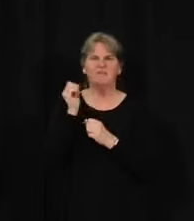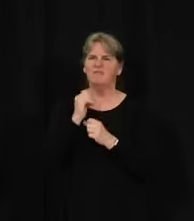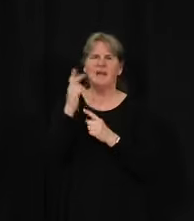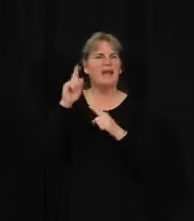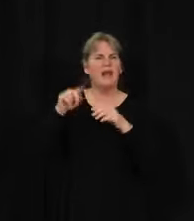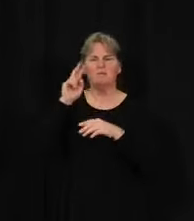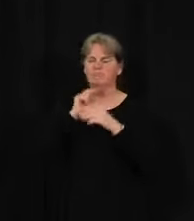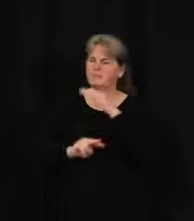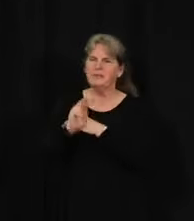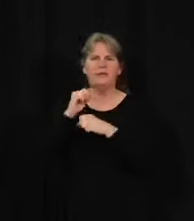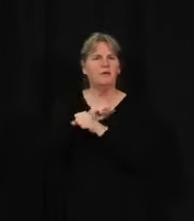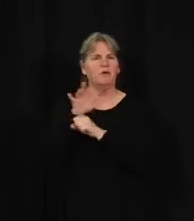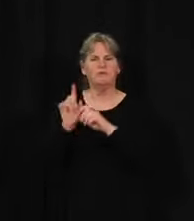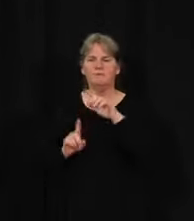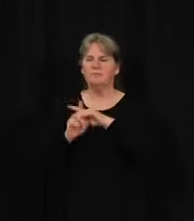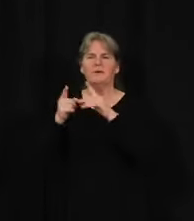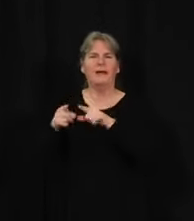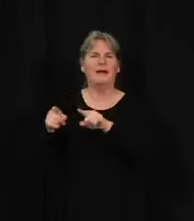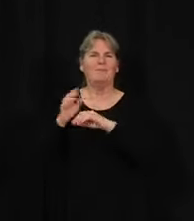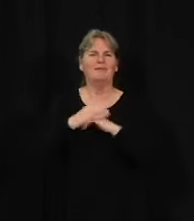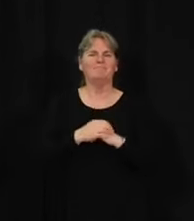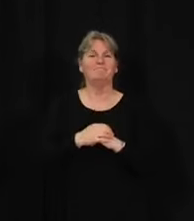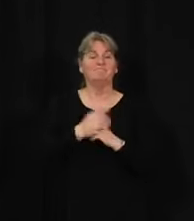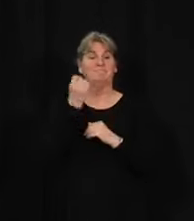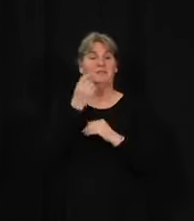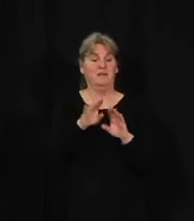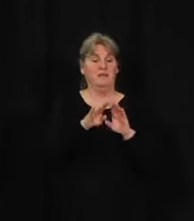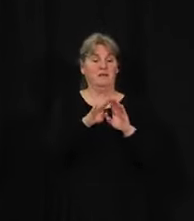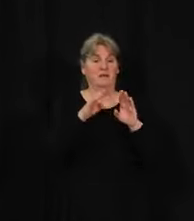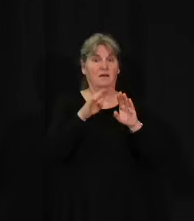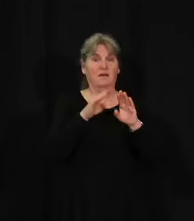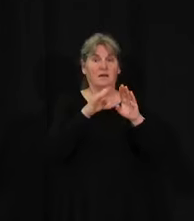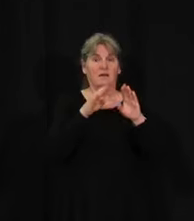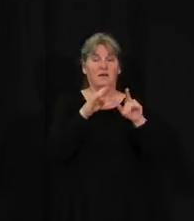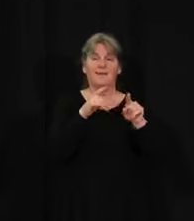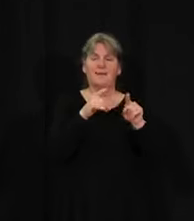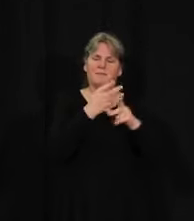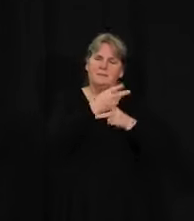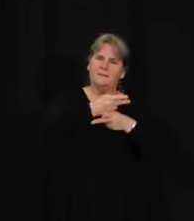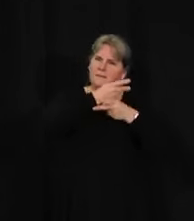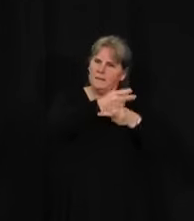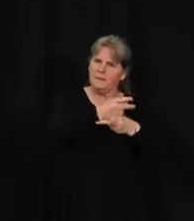character. We are moving towards lifting restrictions and doing that in a